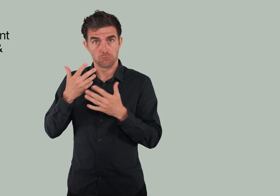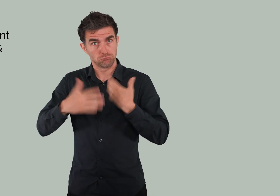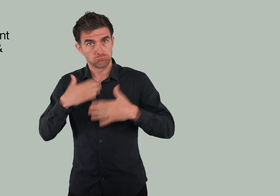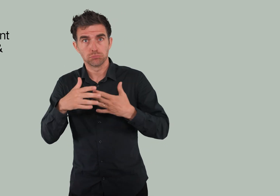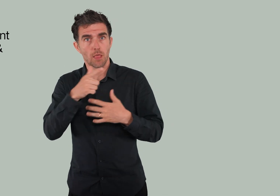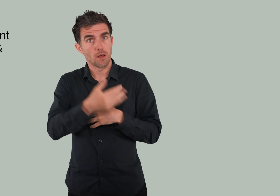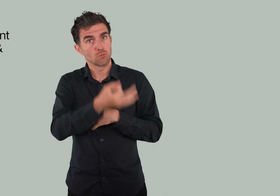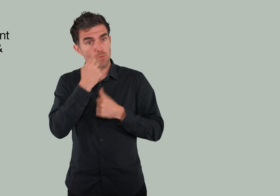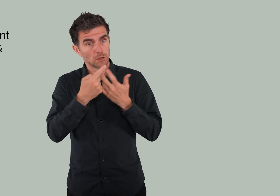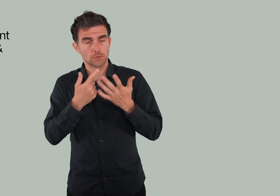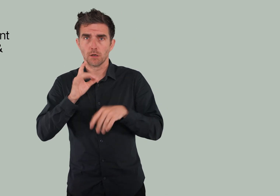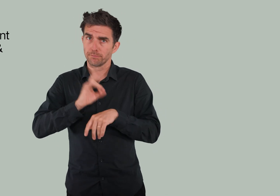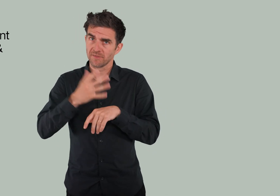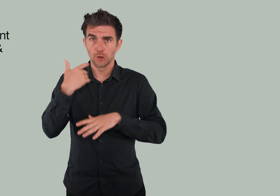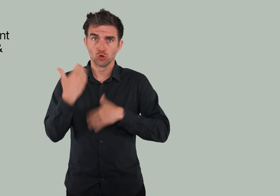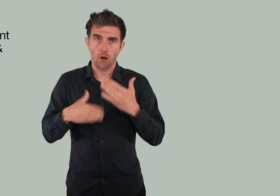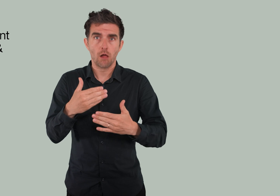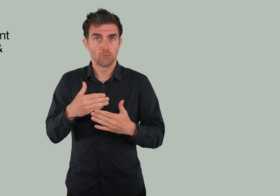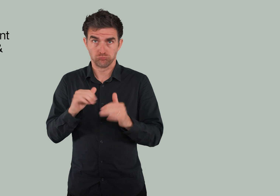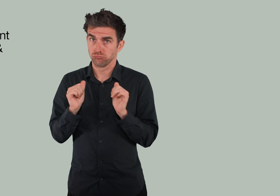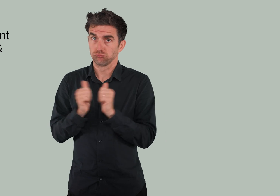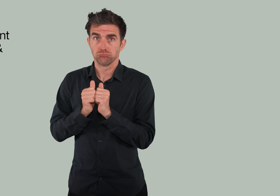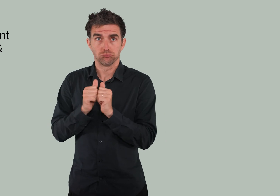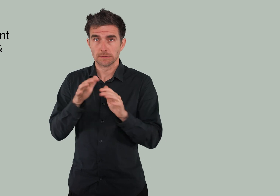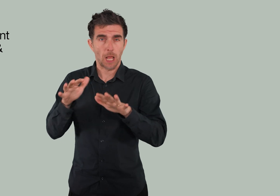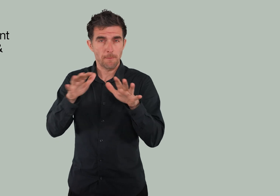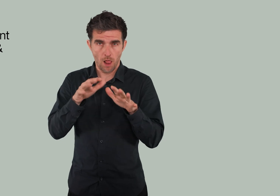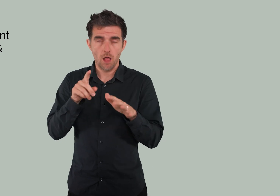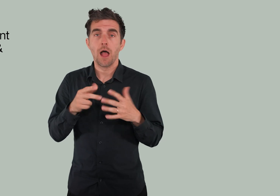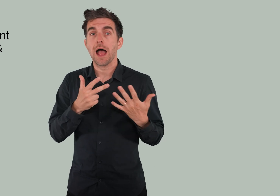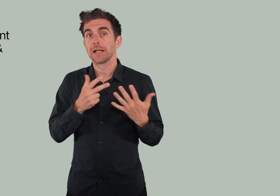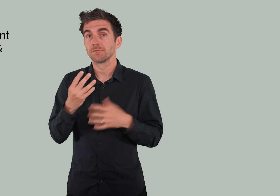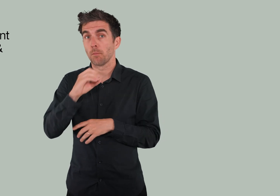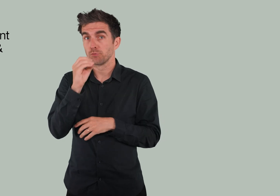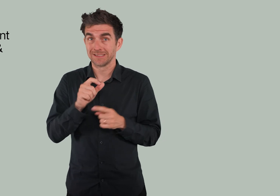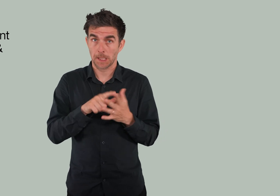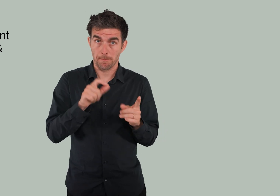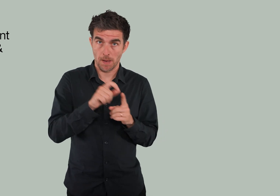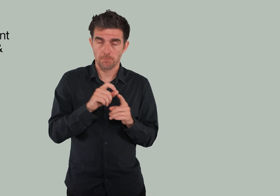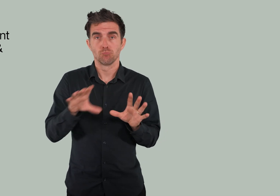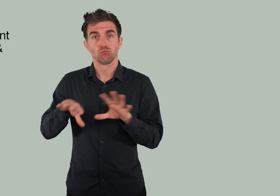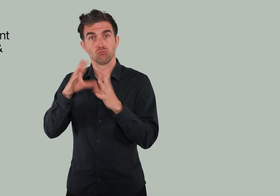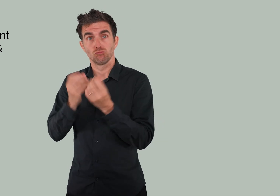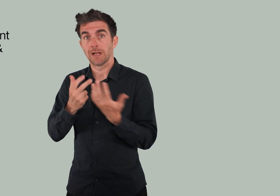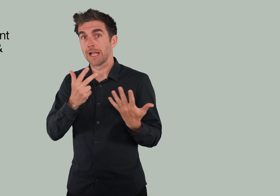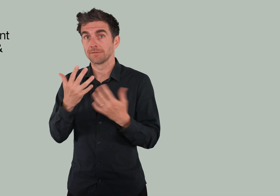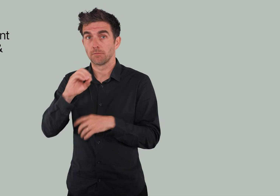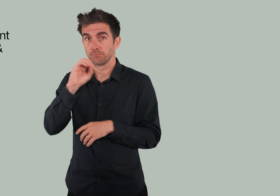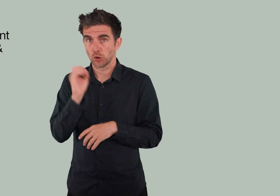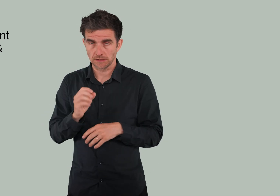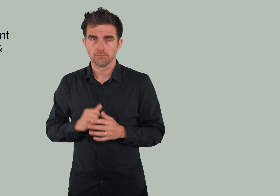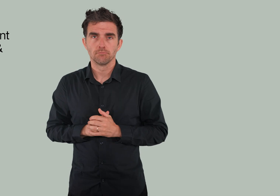handled their request professionally (84 per cent for PIP and 85 per cent overall);